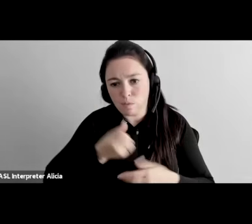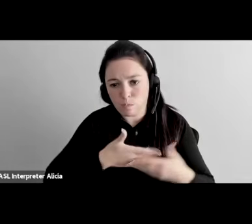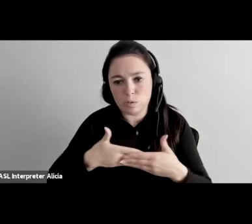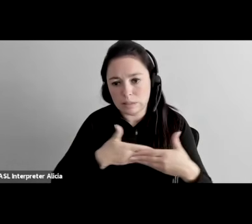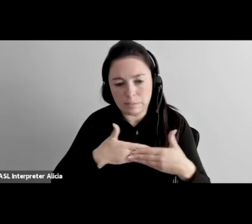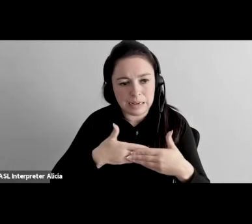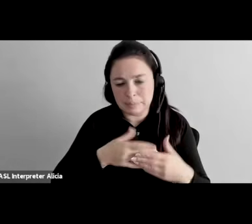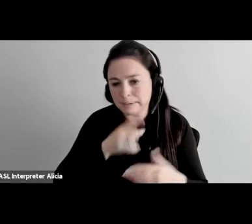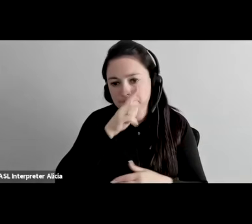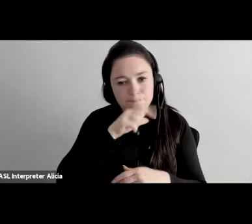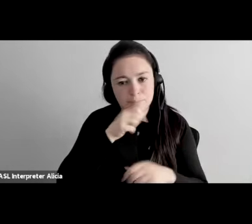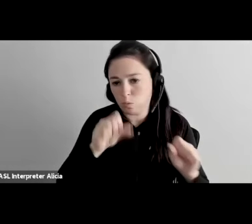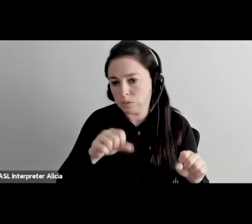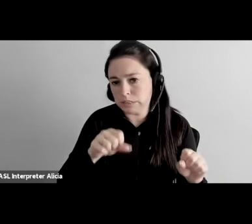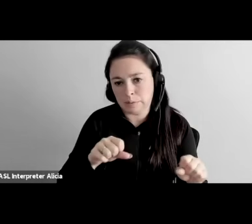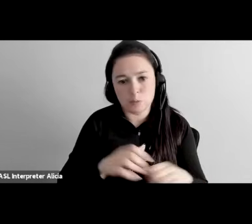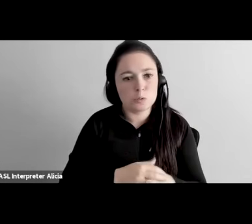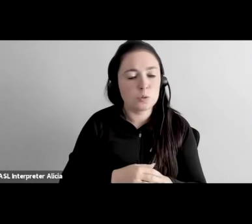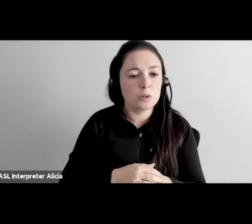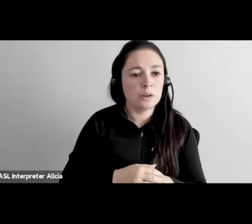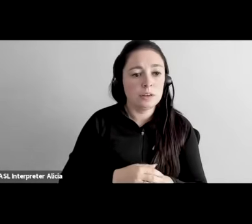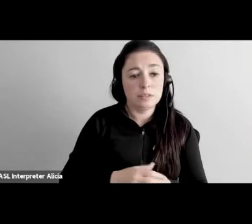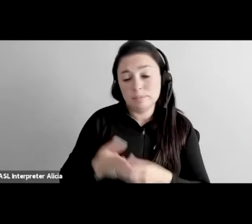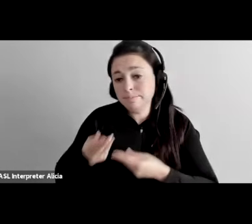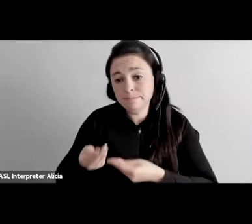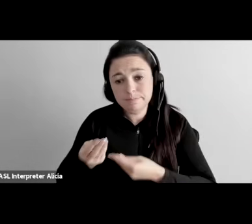breastfeeding wasn't intuitive and something many what